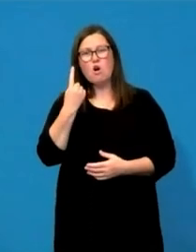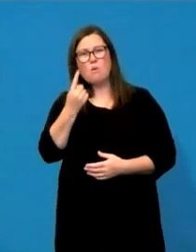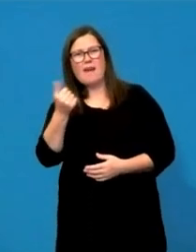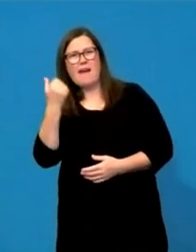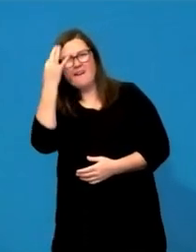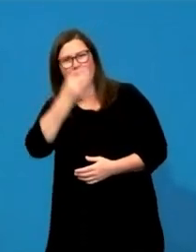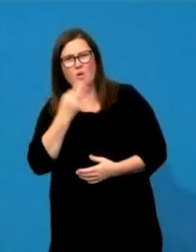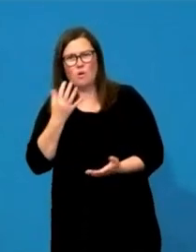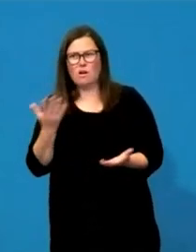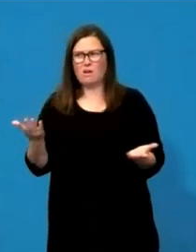you didn't really do much.